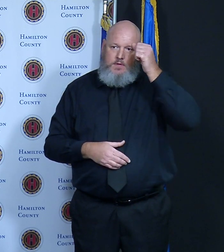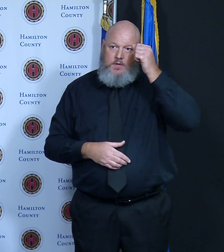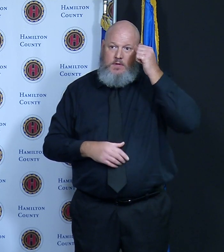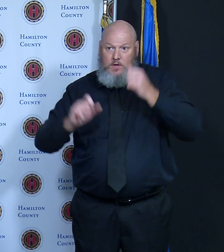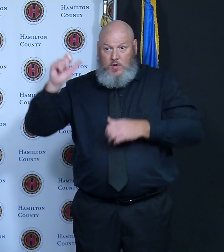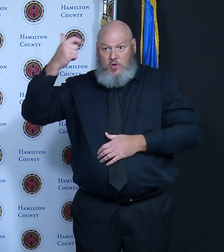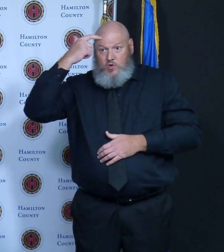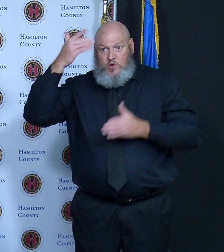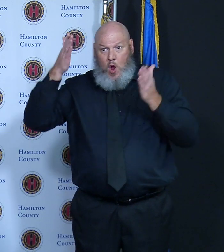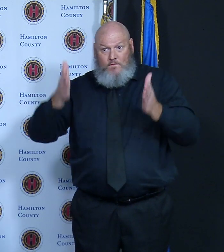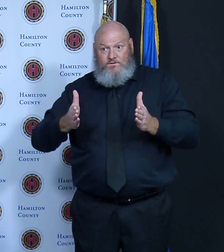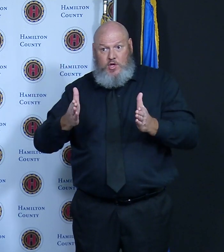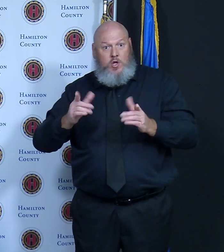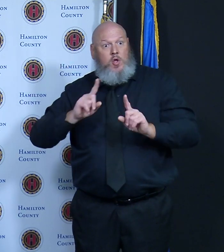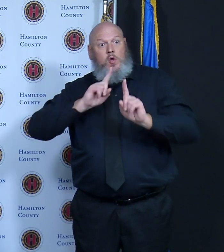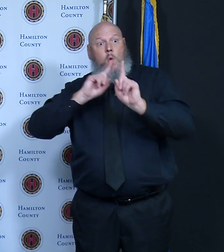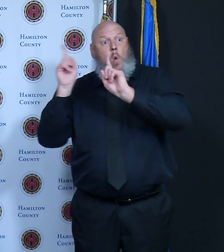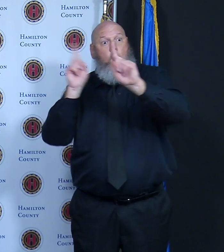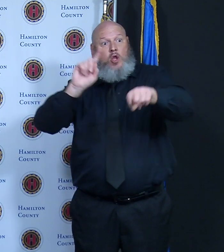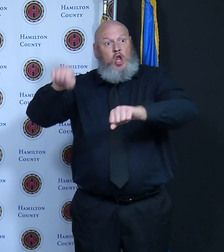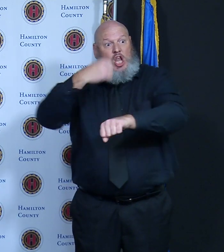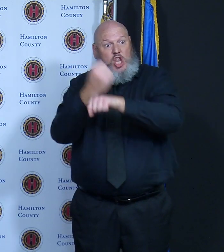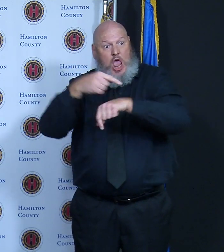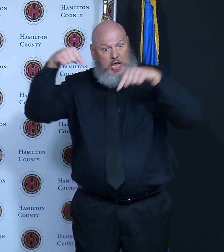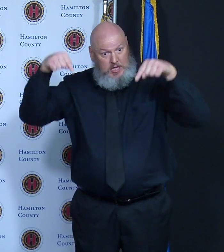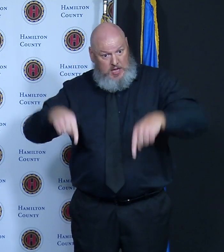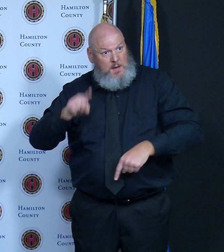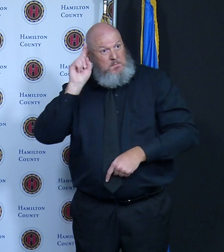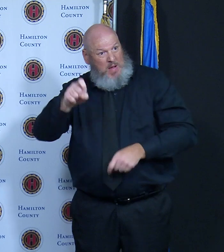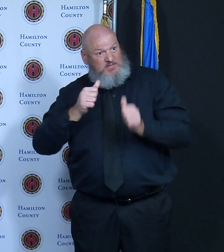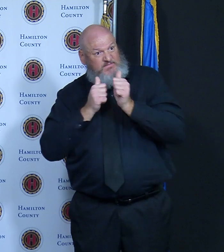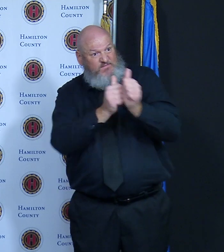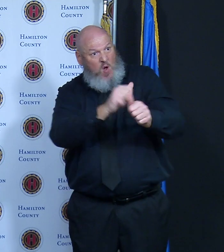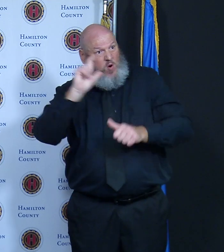not have that authority so right now the stay at home order and other orders are